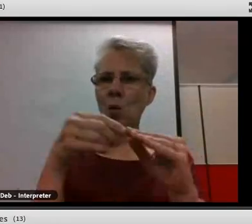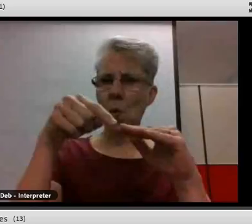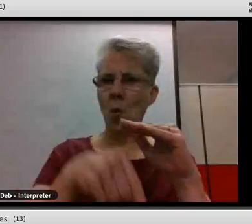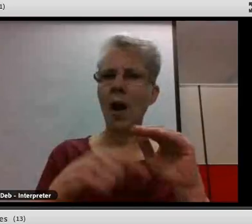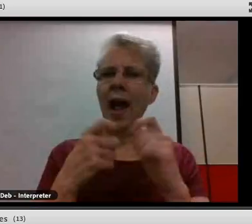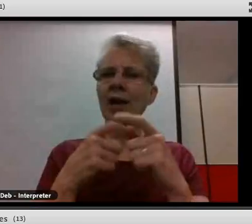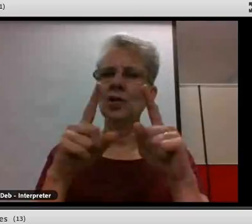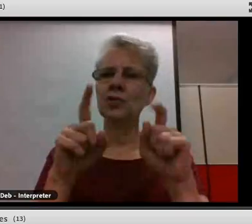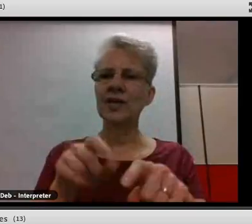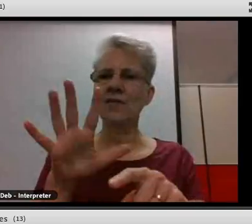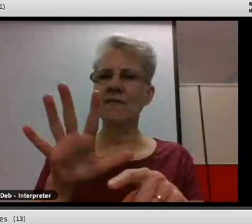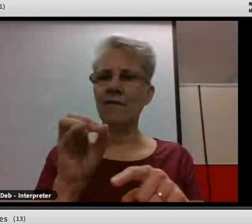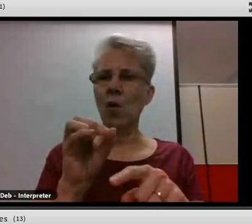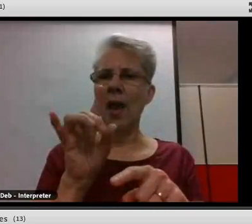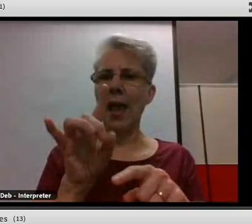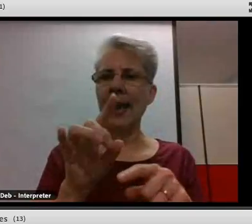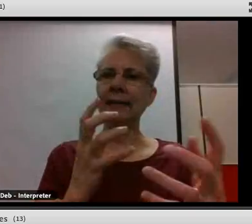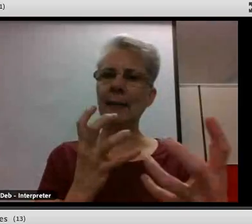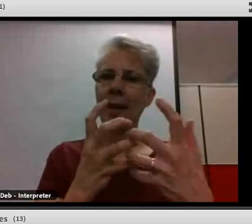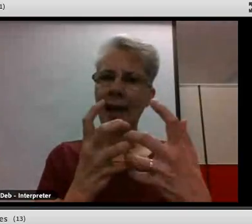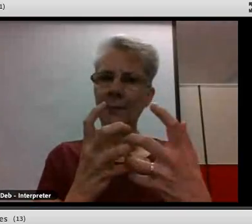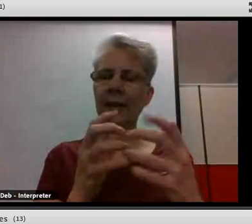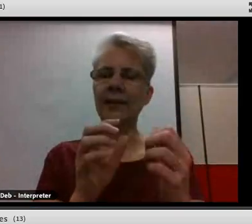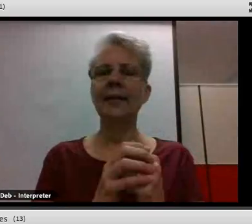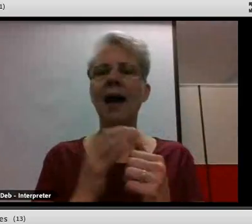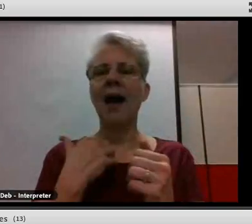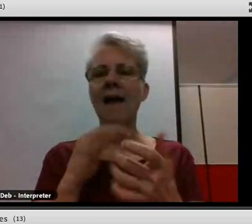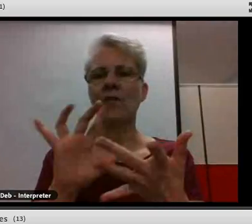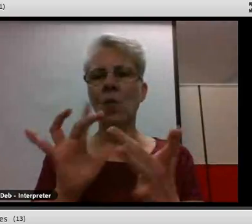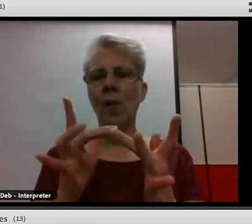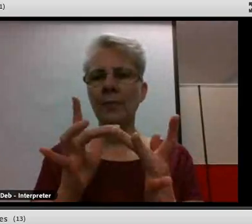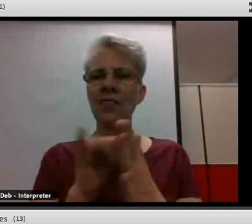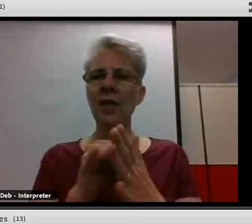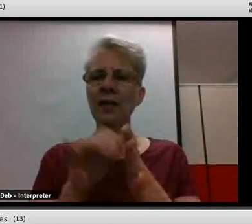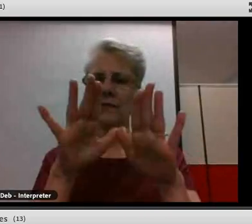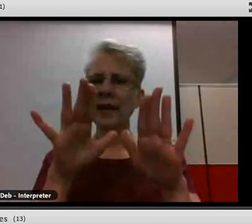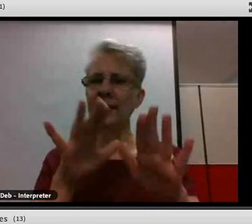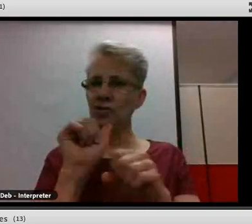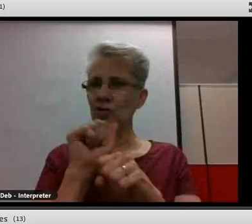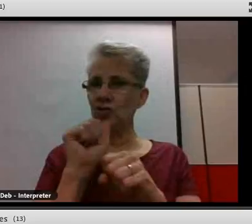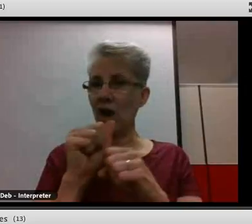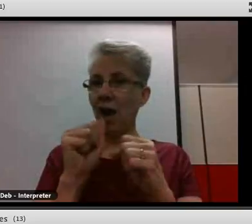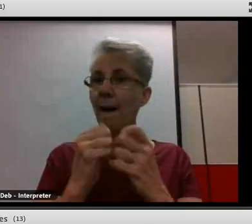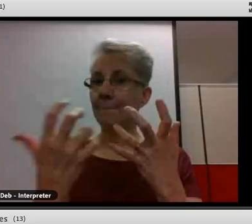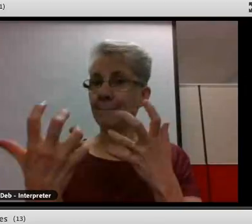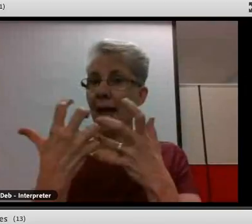And it also helps -- Understandable means it helps users avoid mistakes